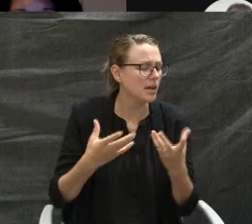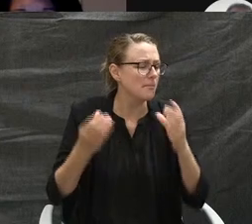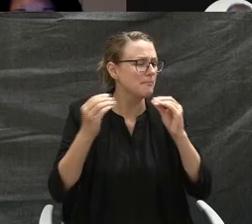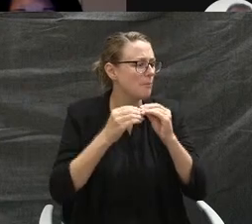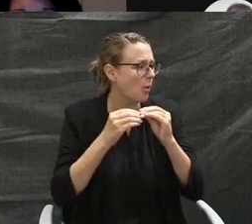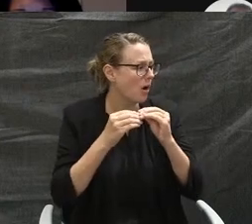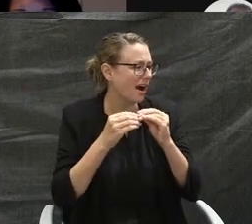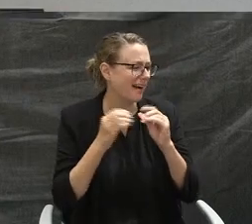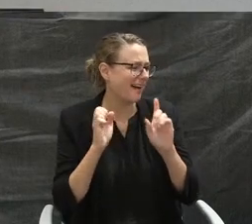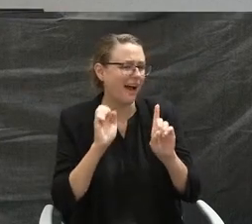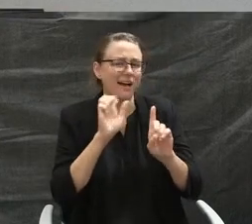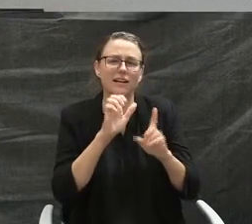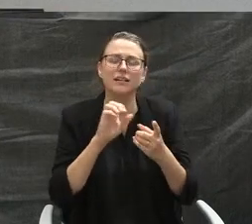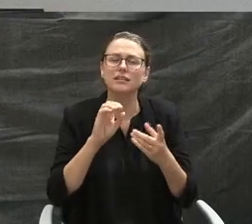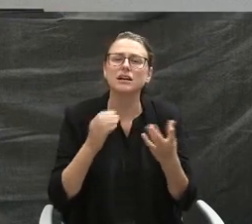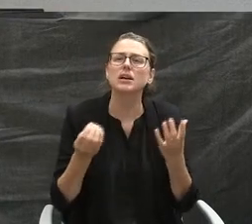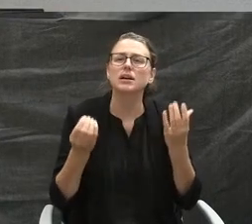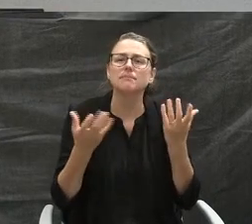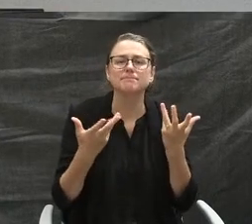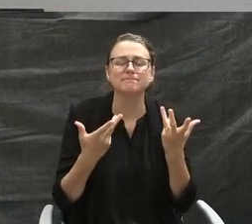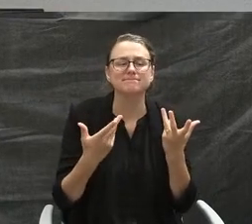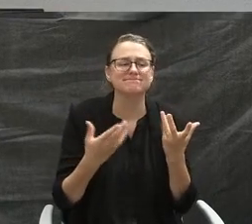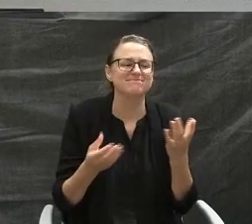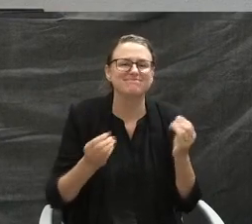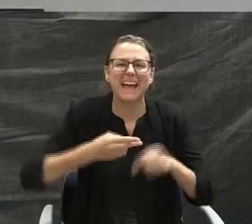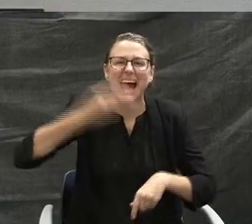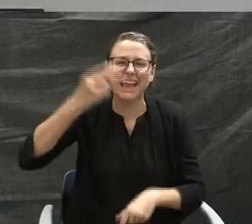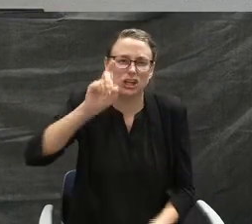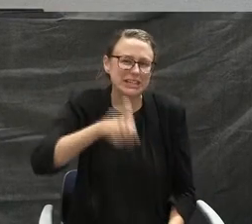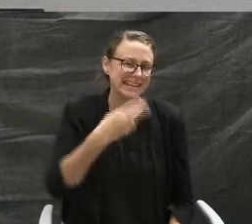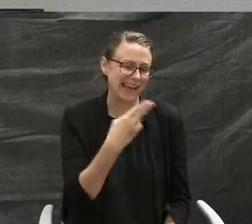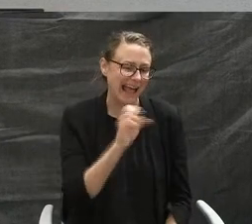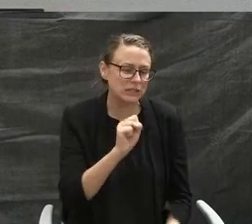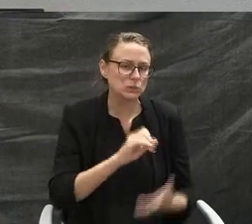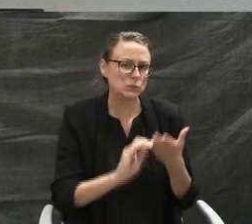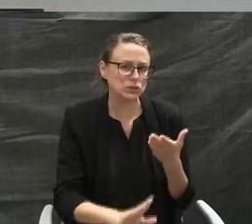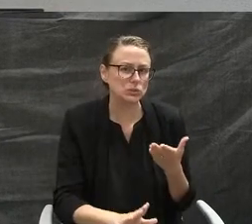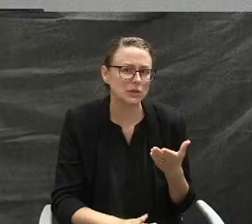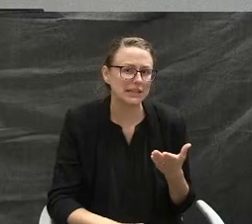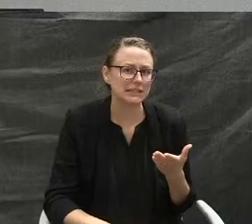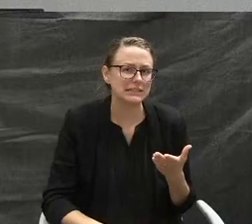in more often? Also, yeah, I think will do as much there as the teacher feels is necessary